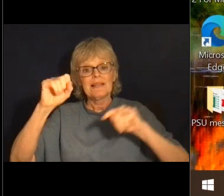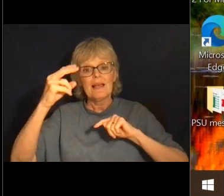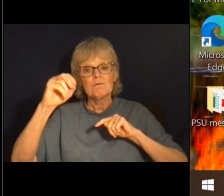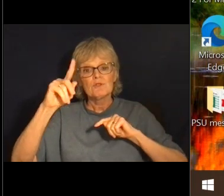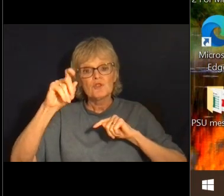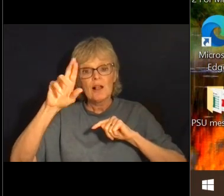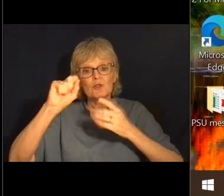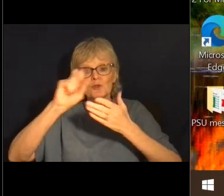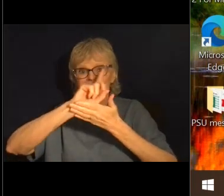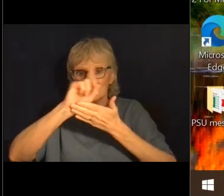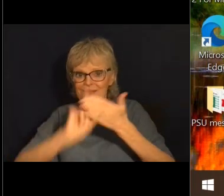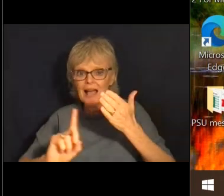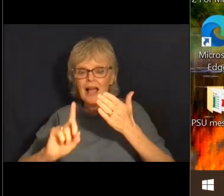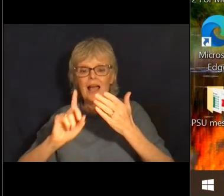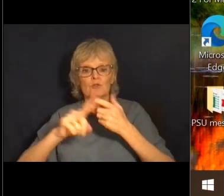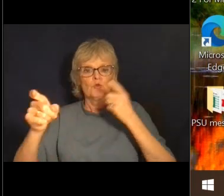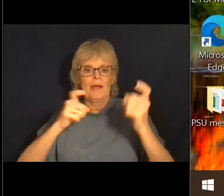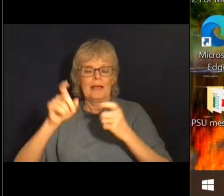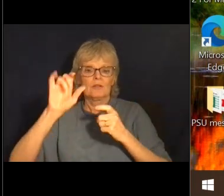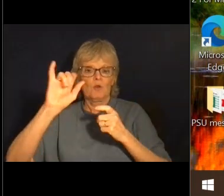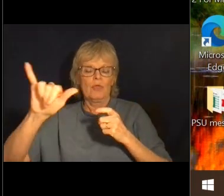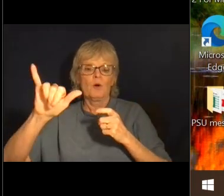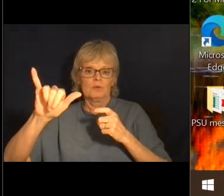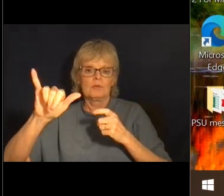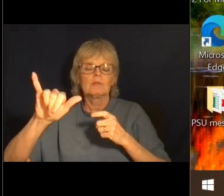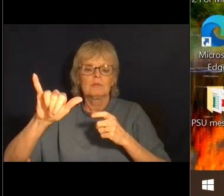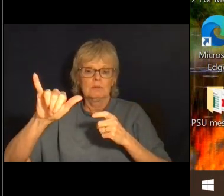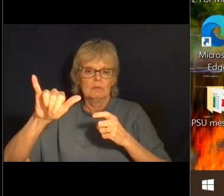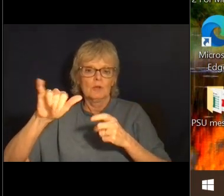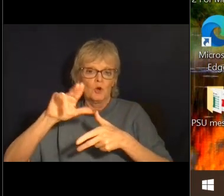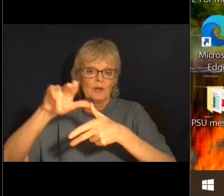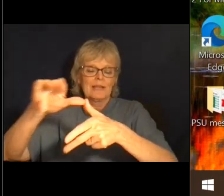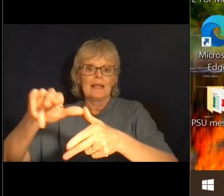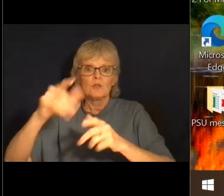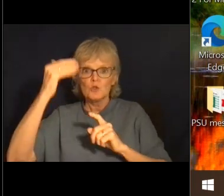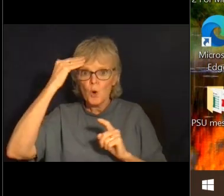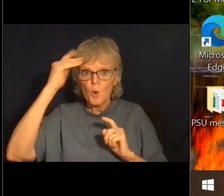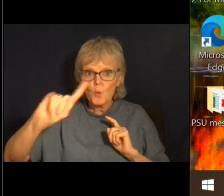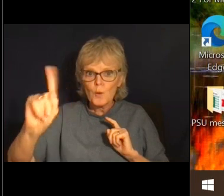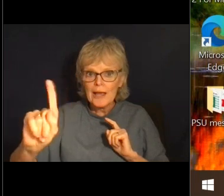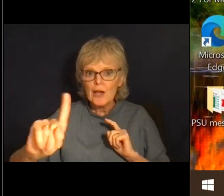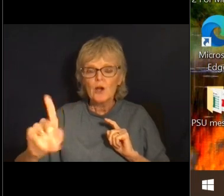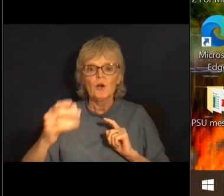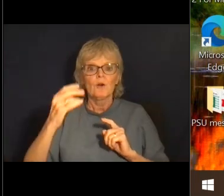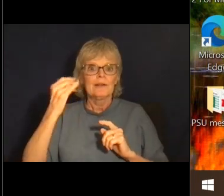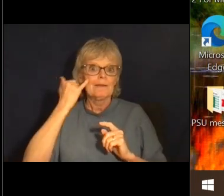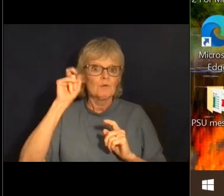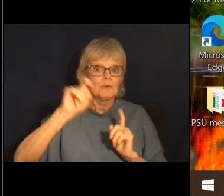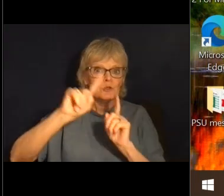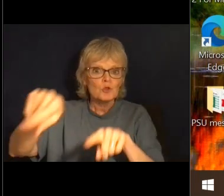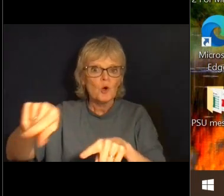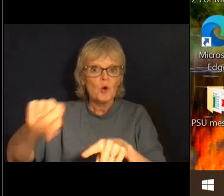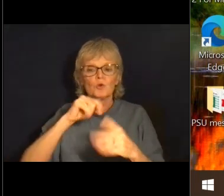to try to handle these conditions. So if there is a shelter, know where it is, you know, know when you need to go there. Don't wait until the last minute to go.